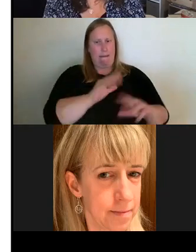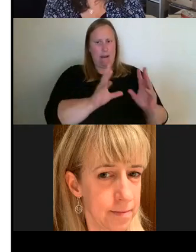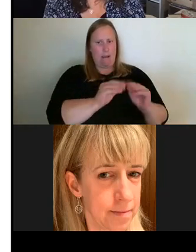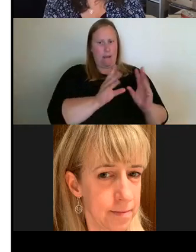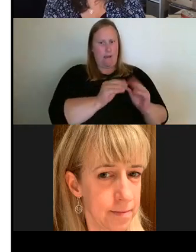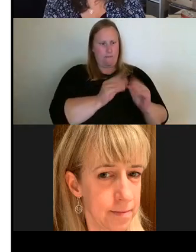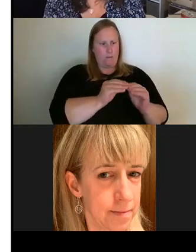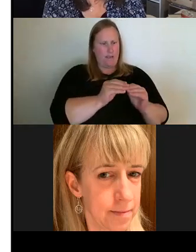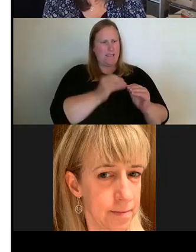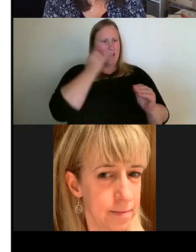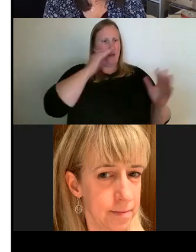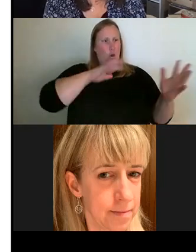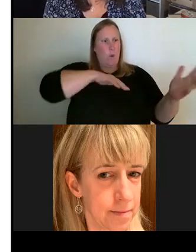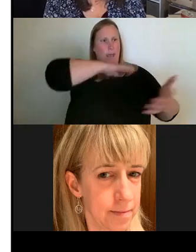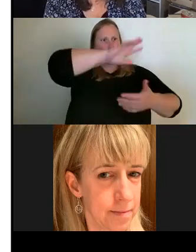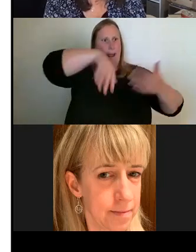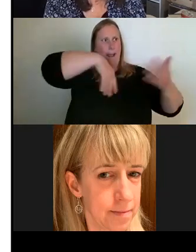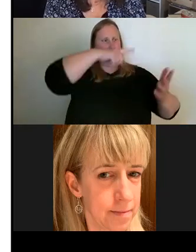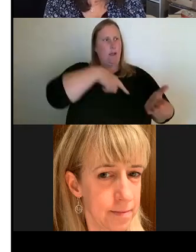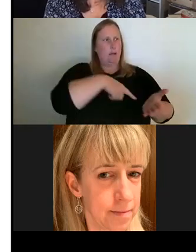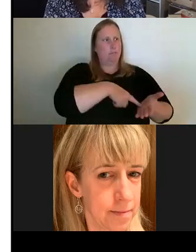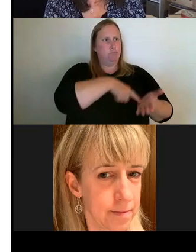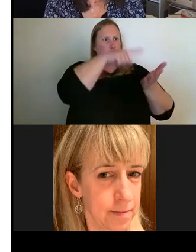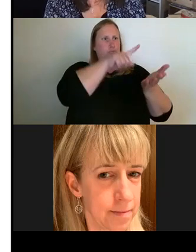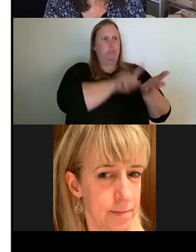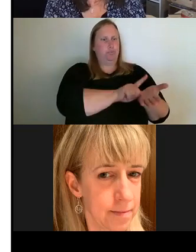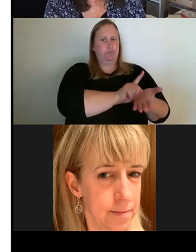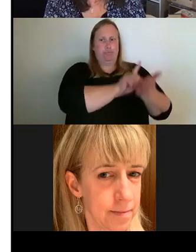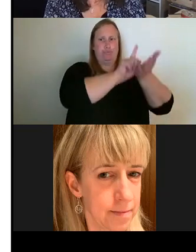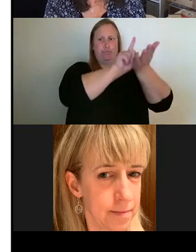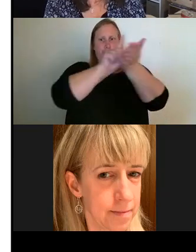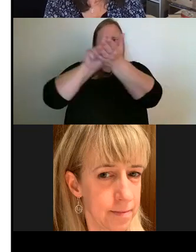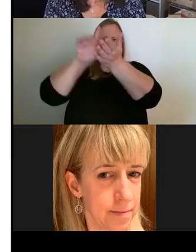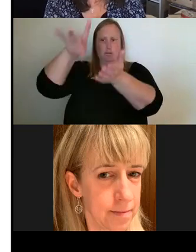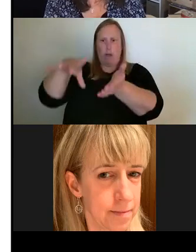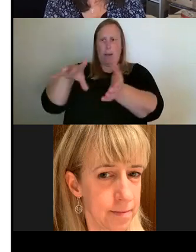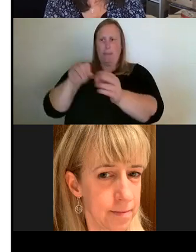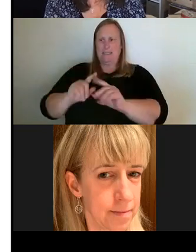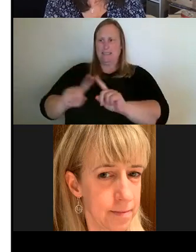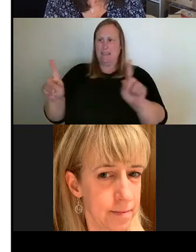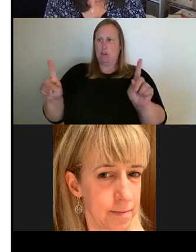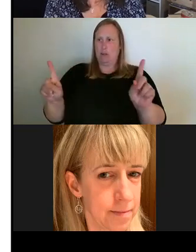blowing and now you are dropped into a different conference room and you are expected to talk,